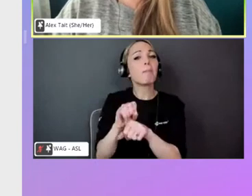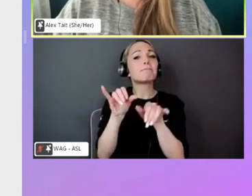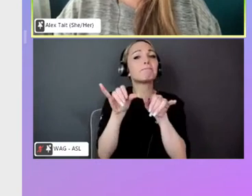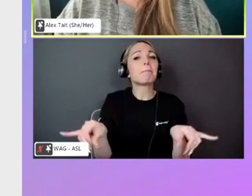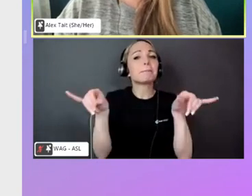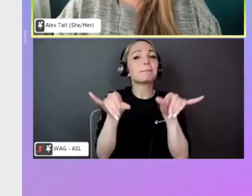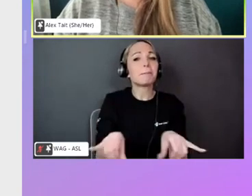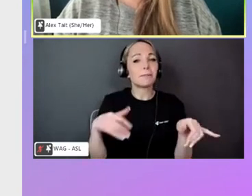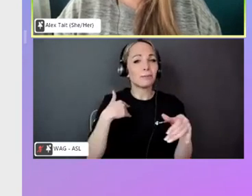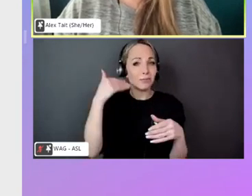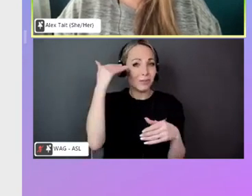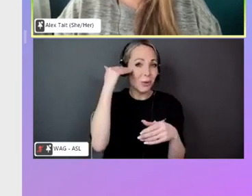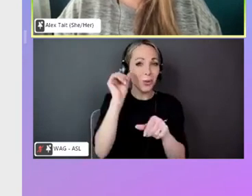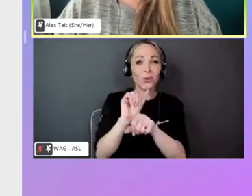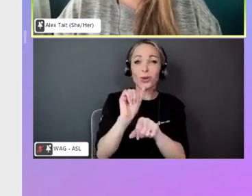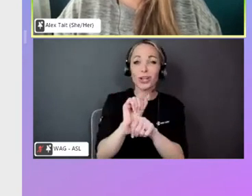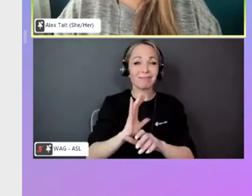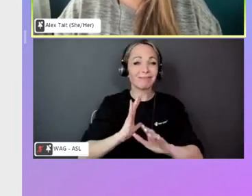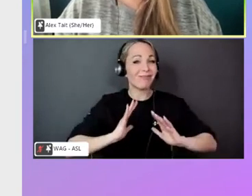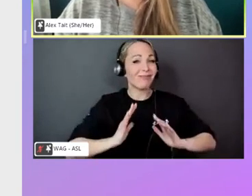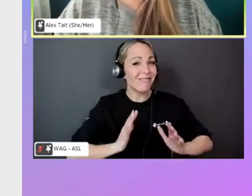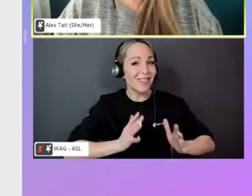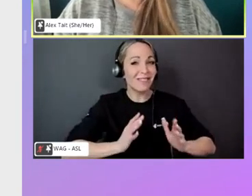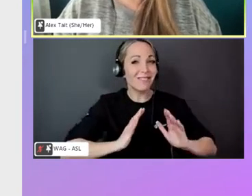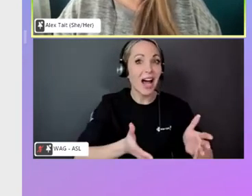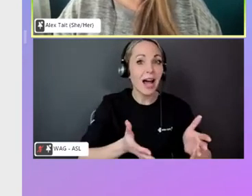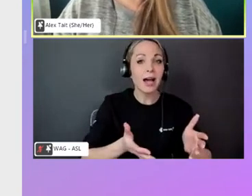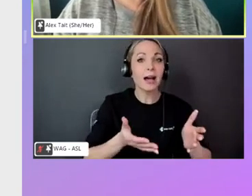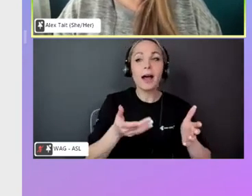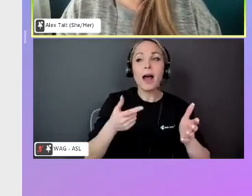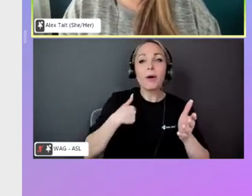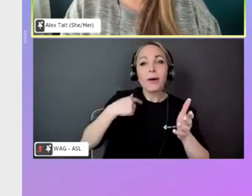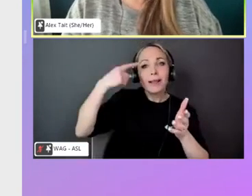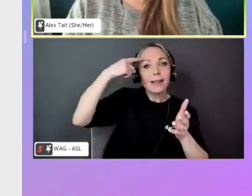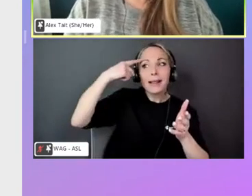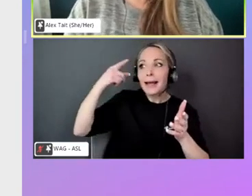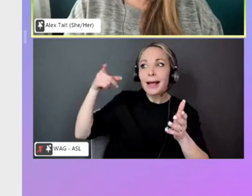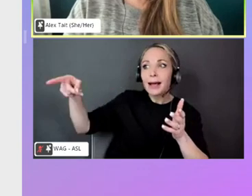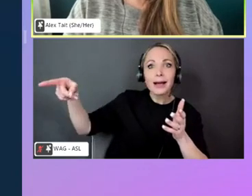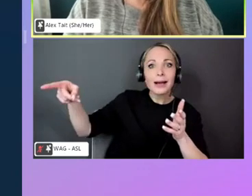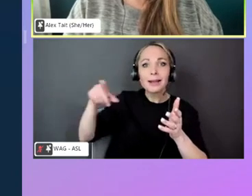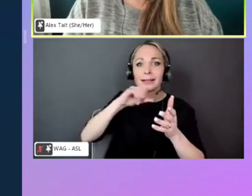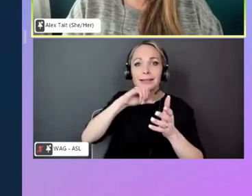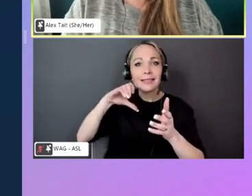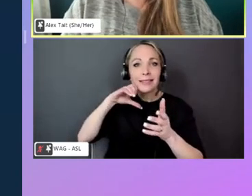and consider the features and flows really make sense, because we're just used to how they already work. In